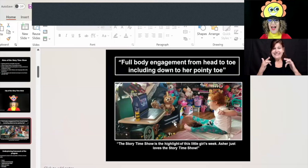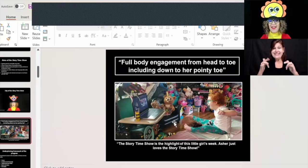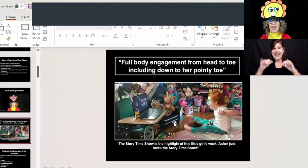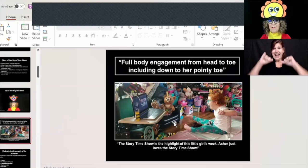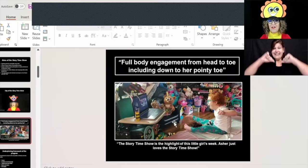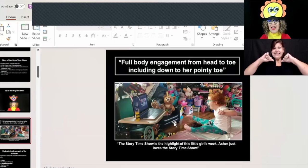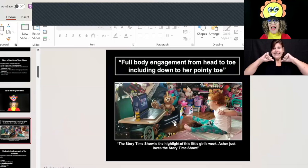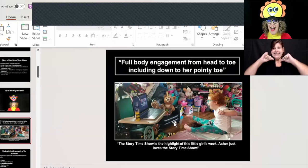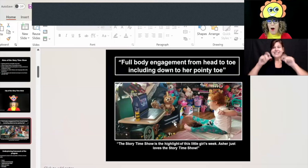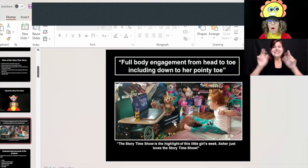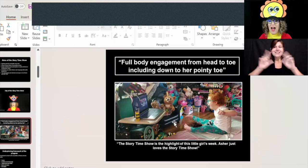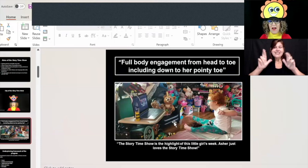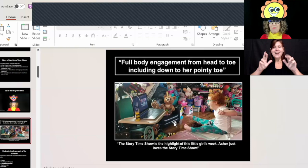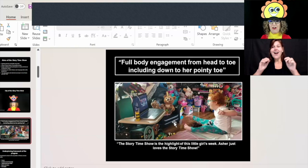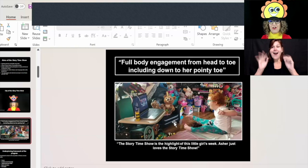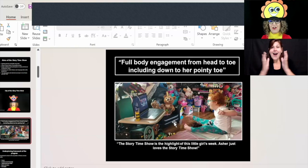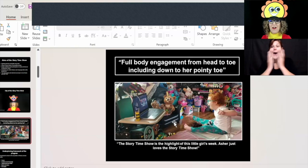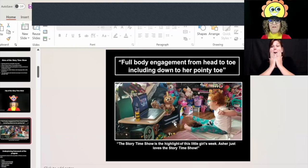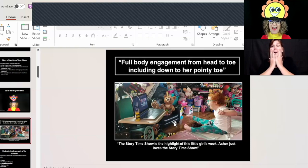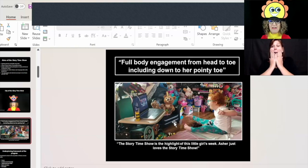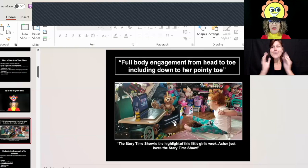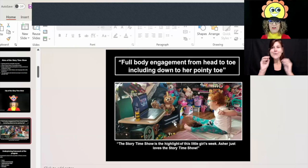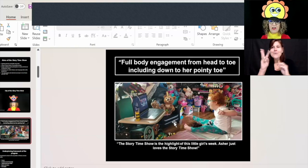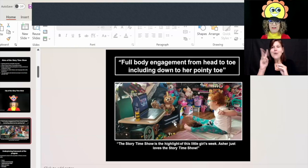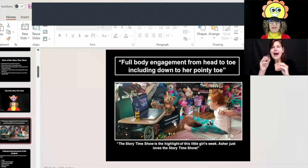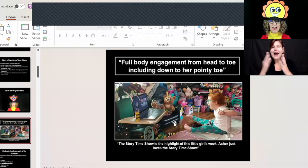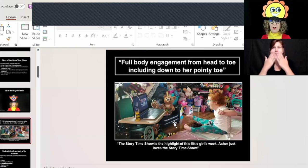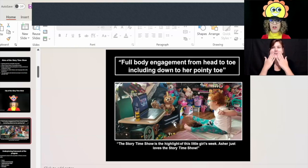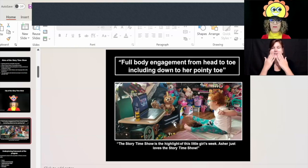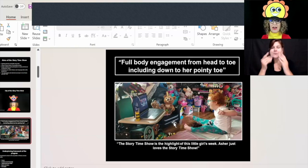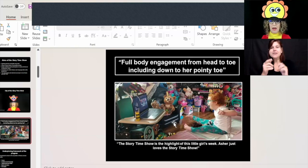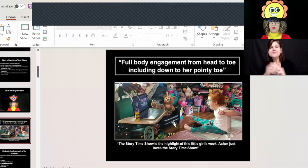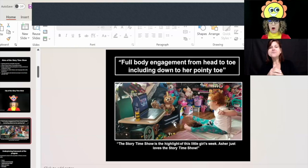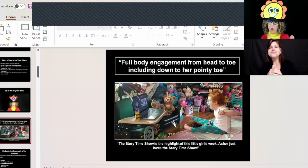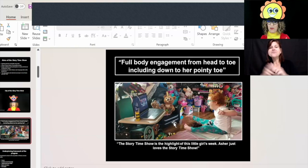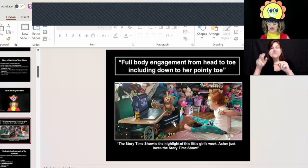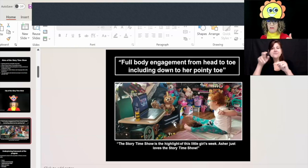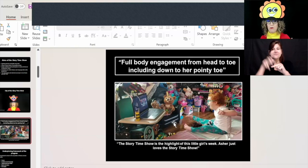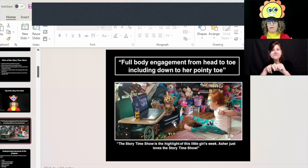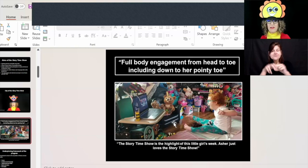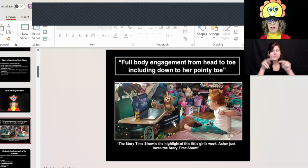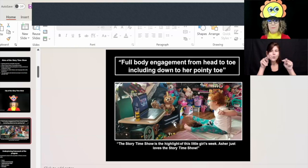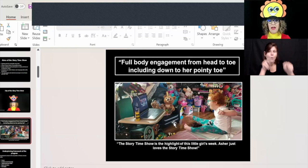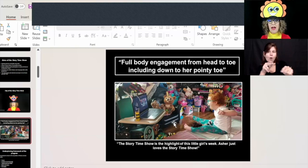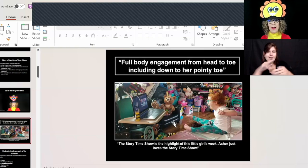and a lovely "wow" expression on her face. And she's sitting, looking at the laptop, watching "The Story Time"